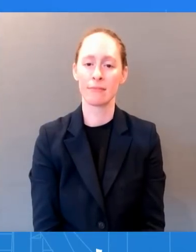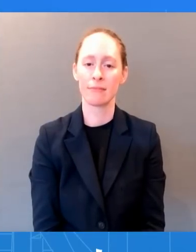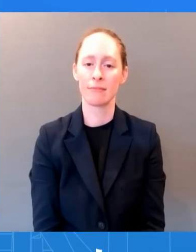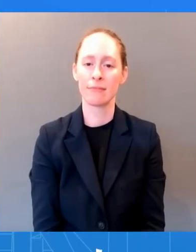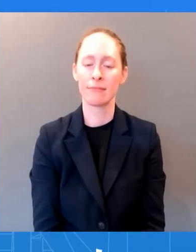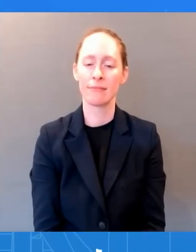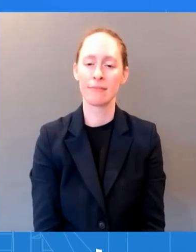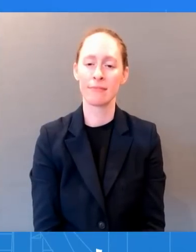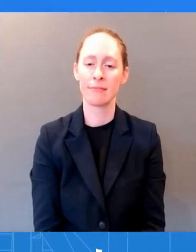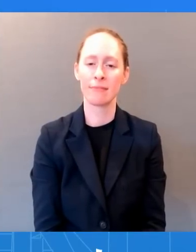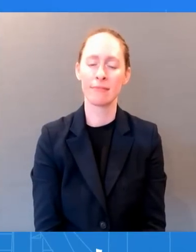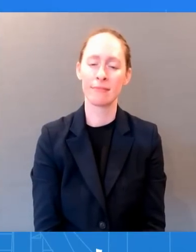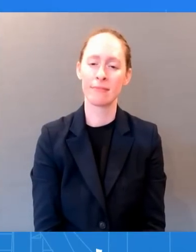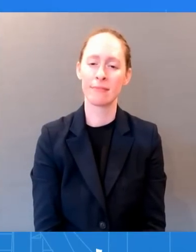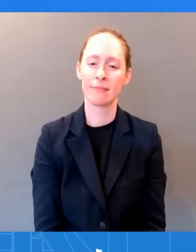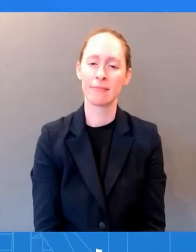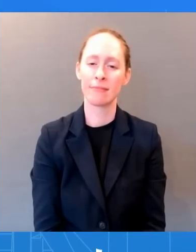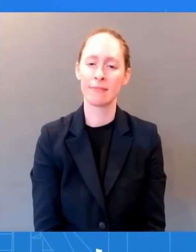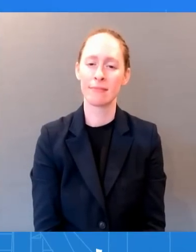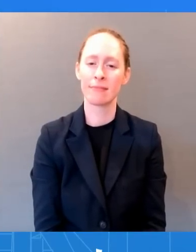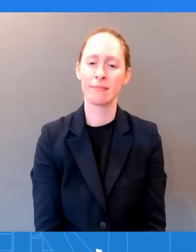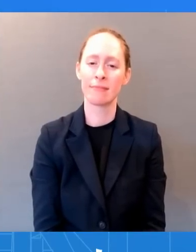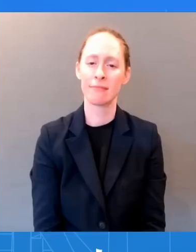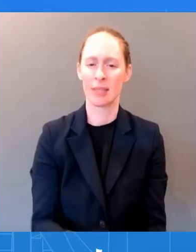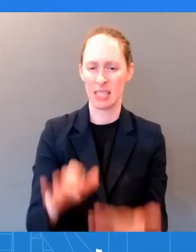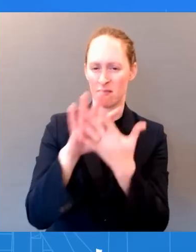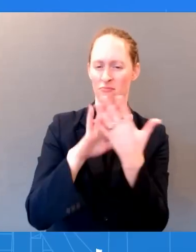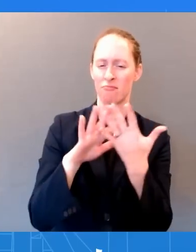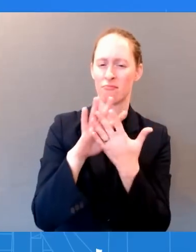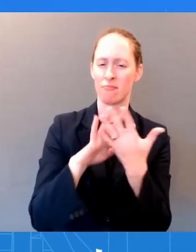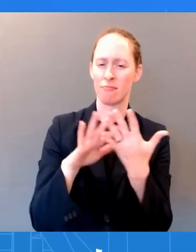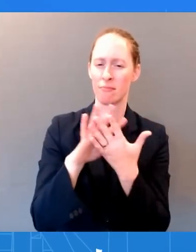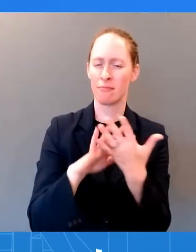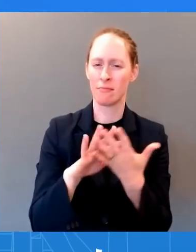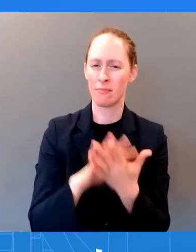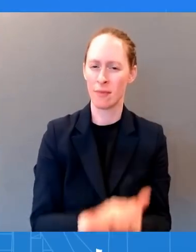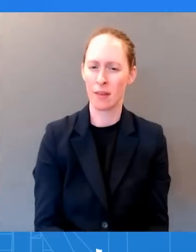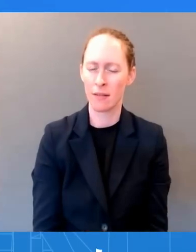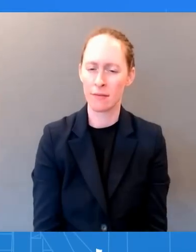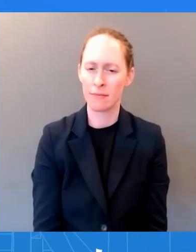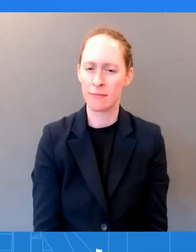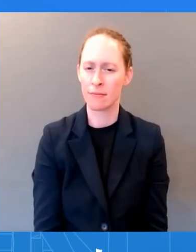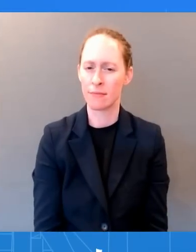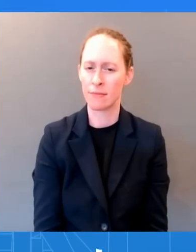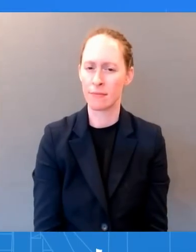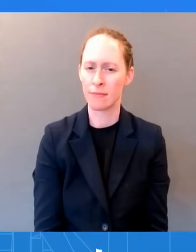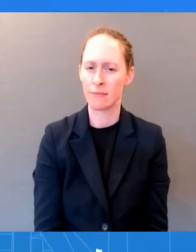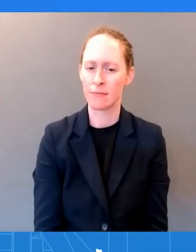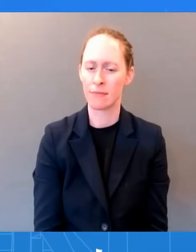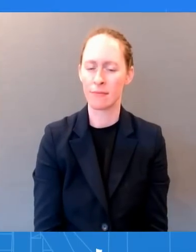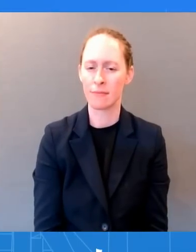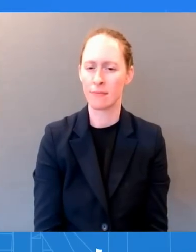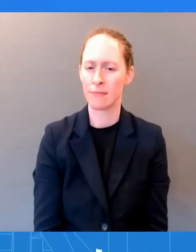Ms. Jean-Pierre: Oh, no -- The Press: -- national security issues? Ms. Jean-Pierre: Oh, I -- I can tell you right now, when it comes to the ODNI, the letter,